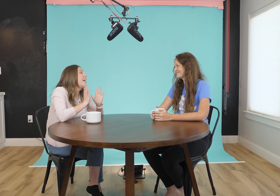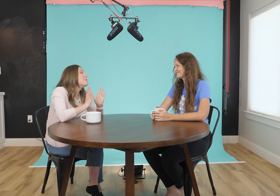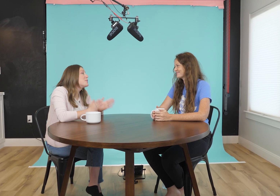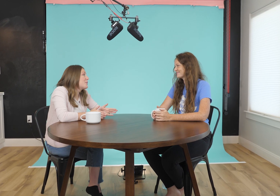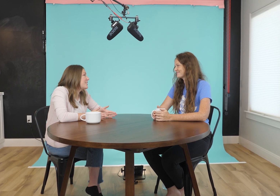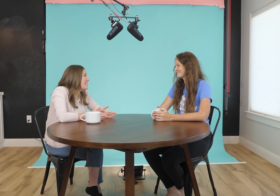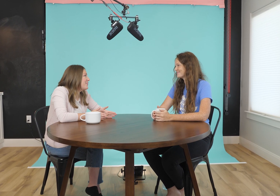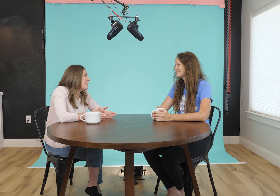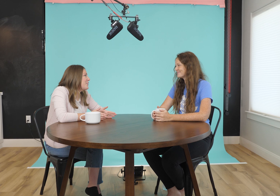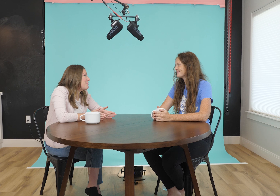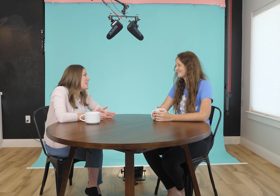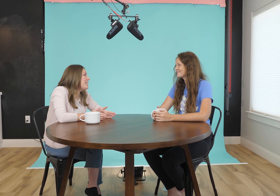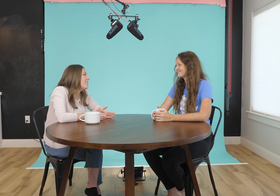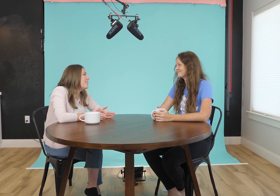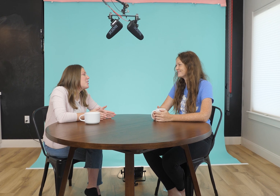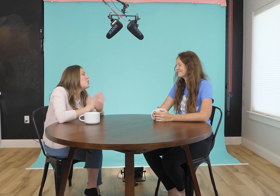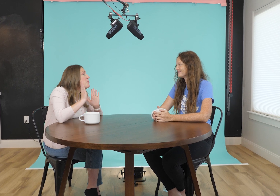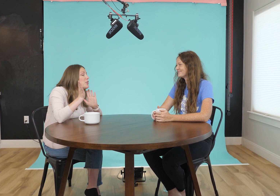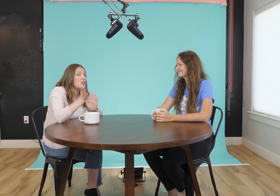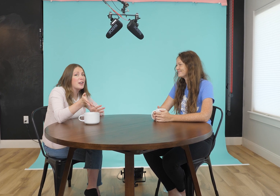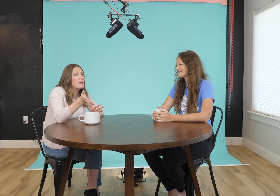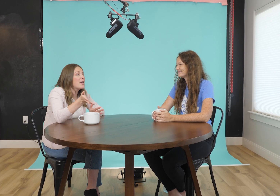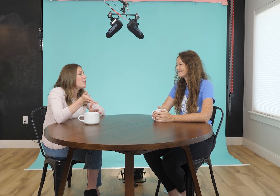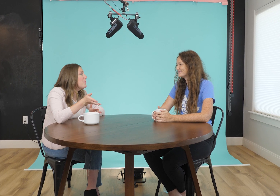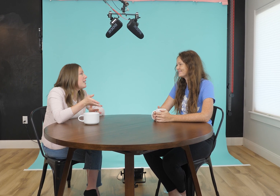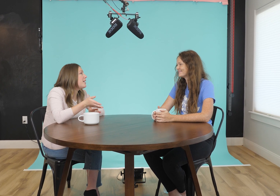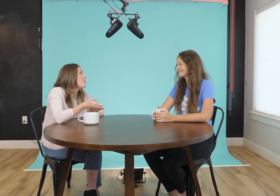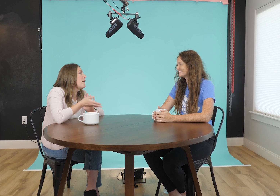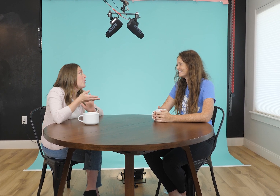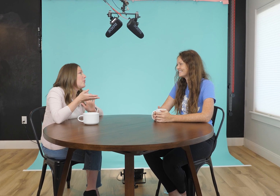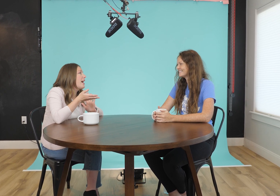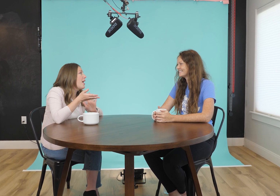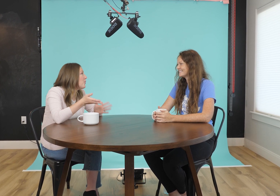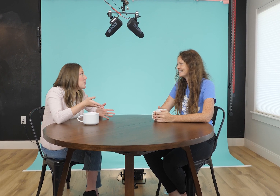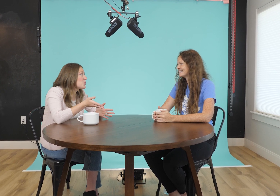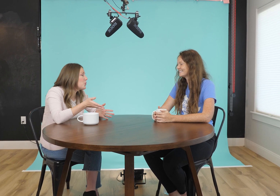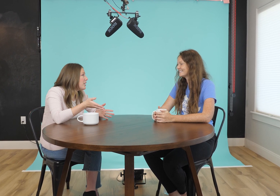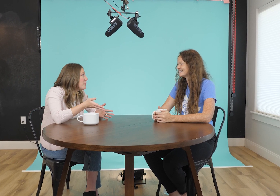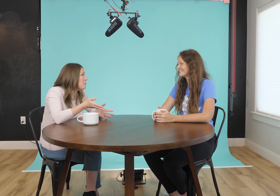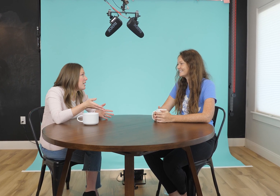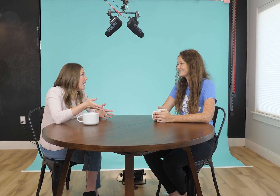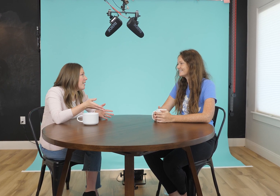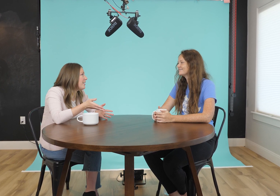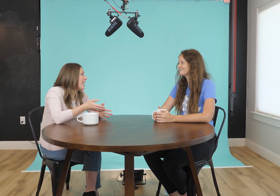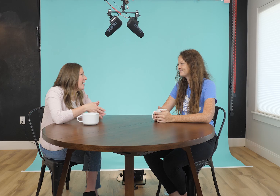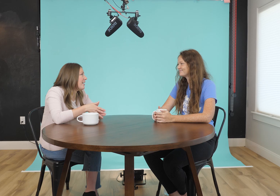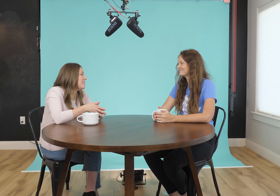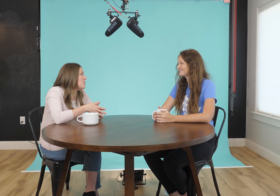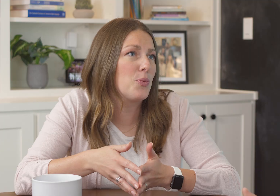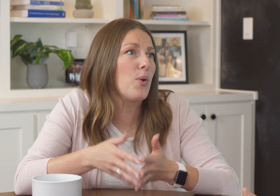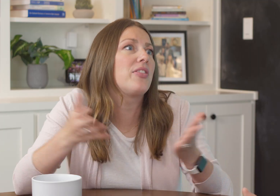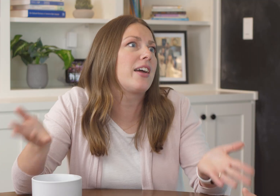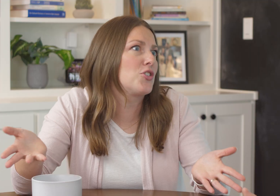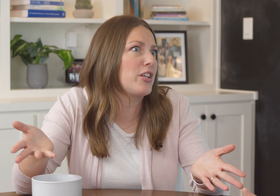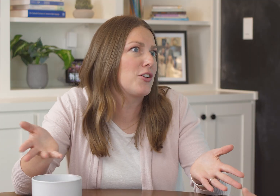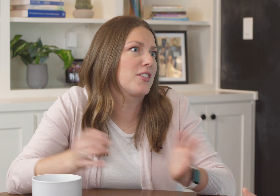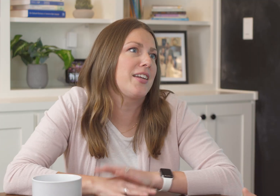I am so excited for you to be here. Do you mind sharing with everybody about how the school even began and what that journey looked like?